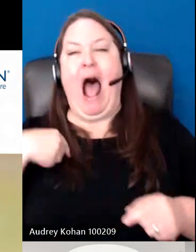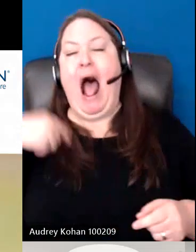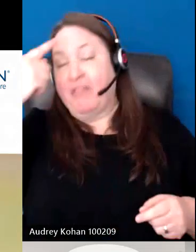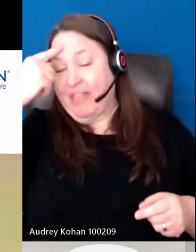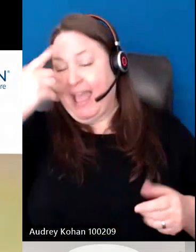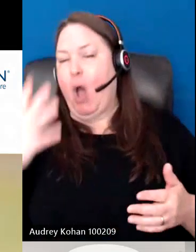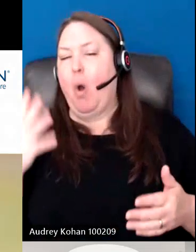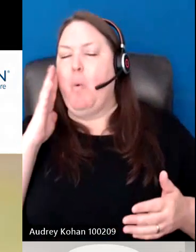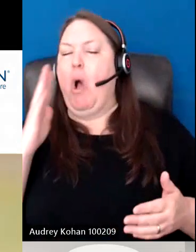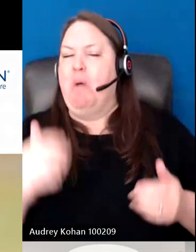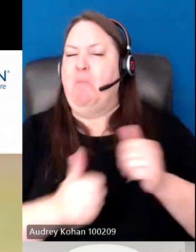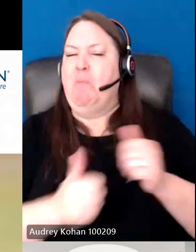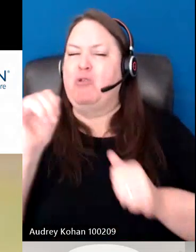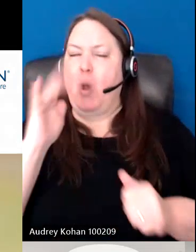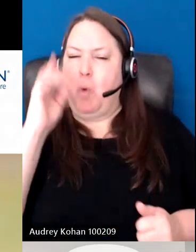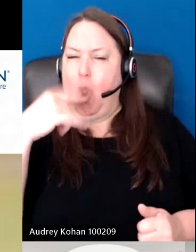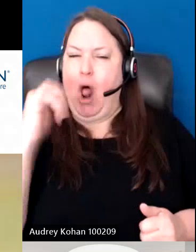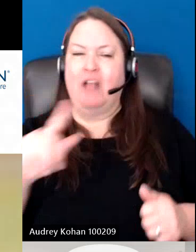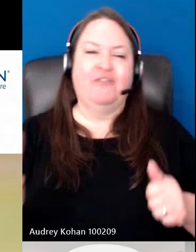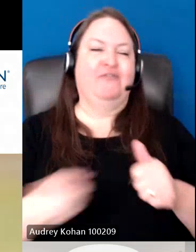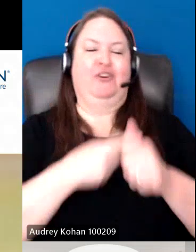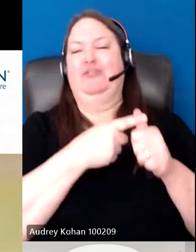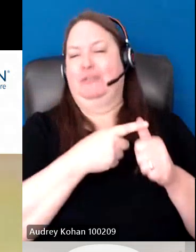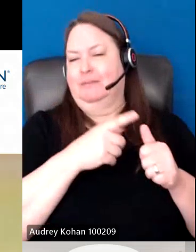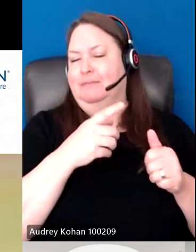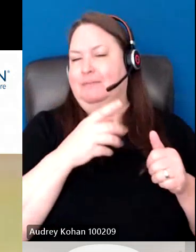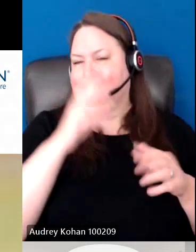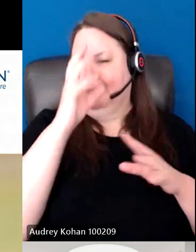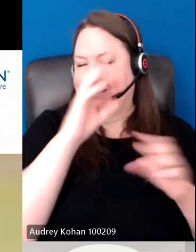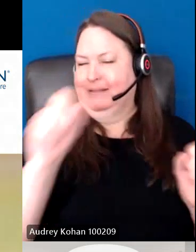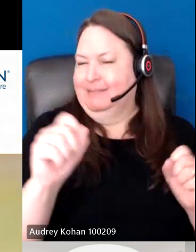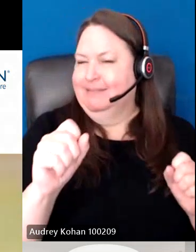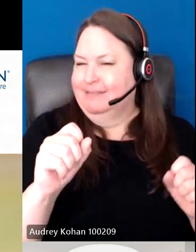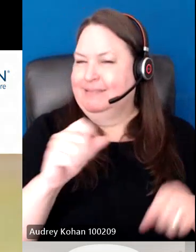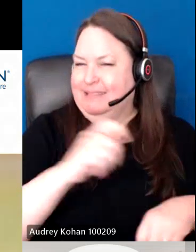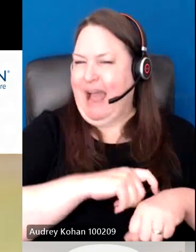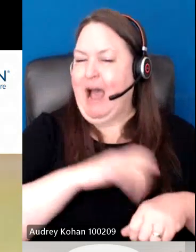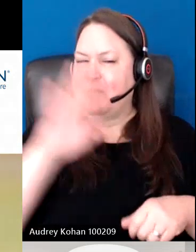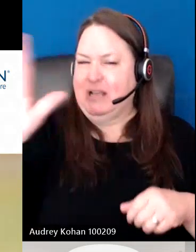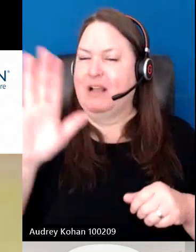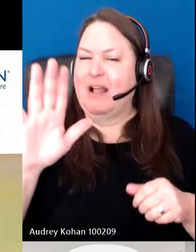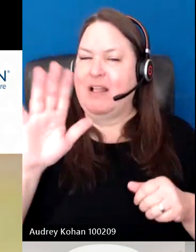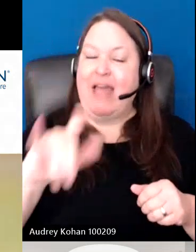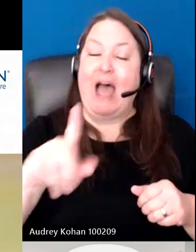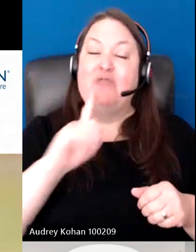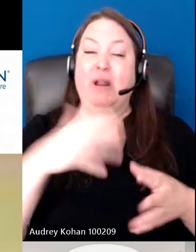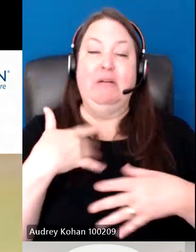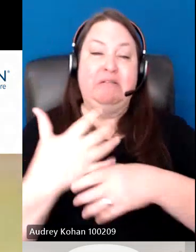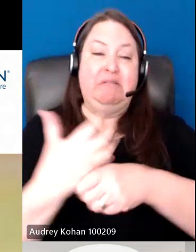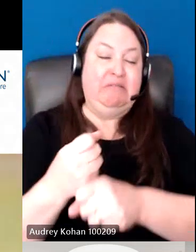the first iteration of the Trump administration's regulation which just in short really paired back